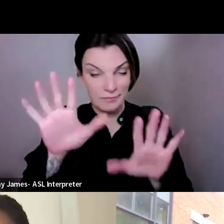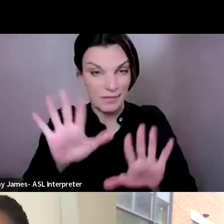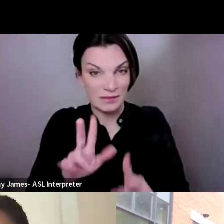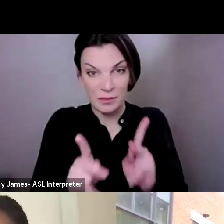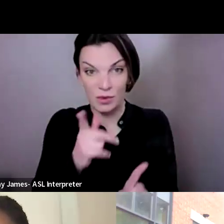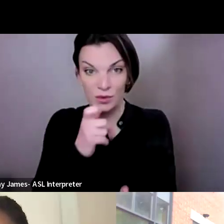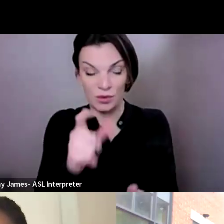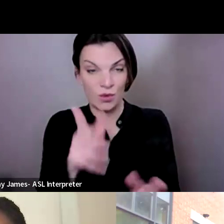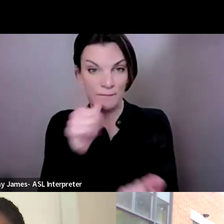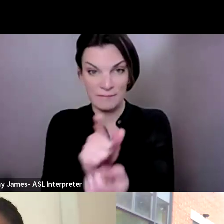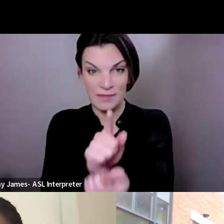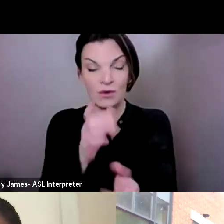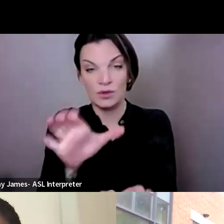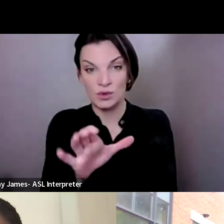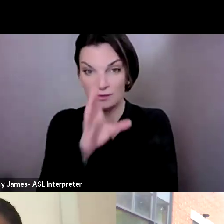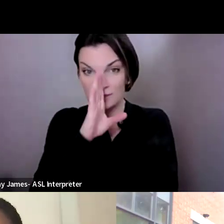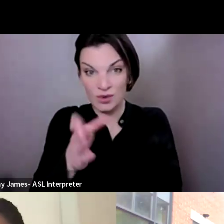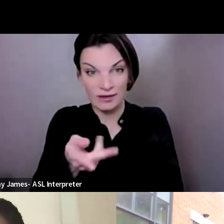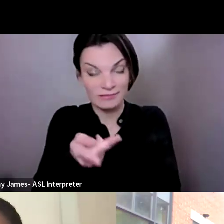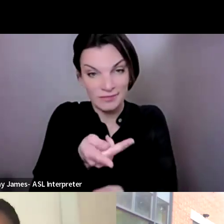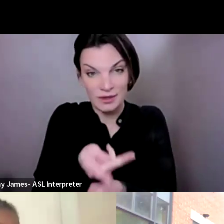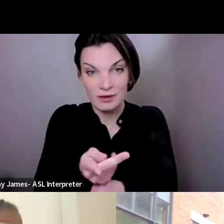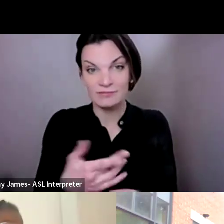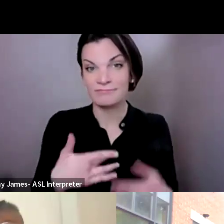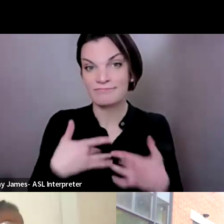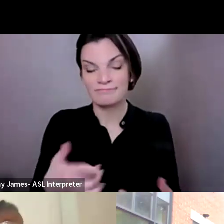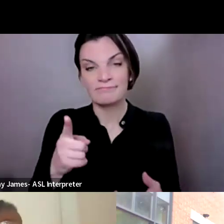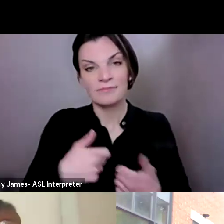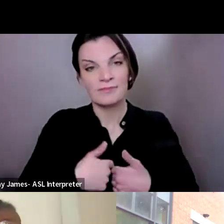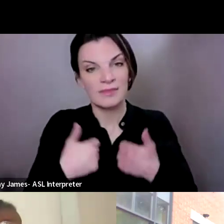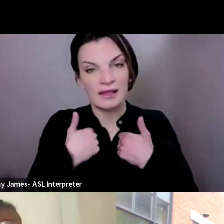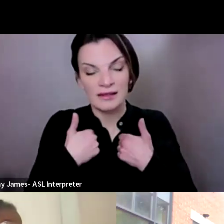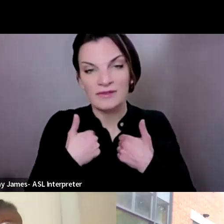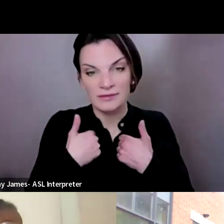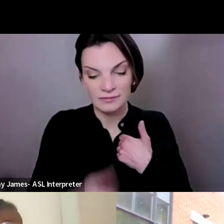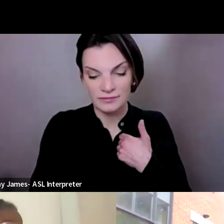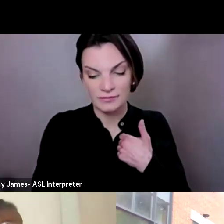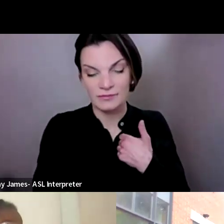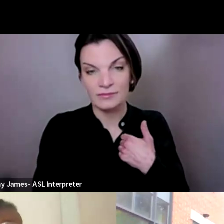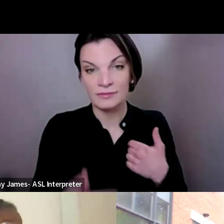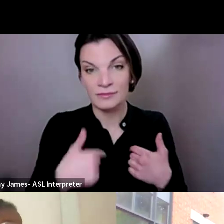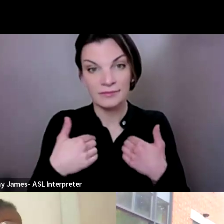are doing direct care, and oftentimes they are living -- you know, I have a half brother